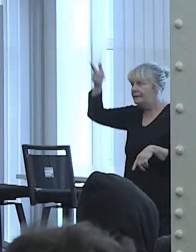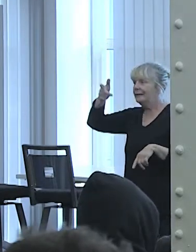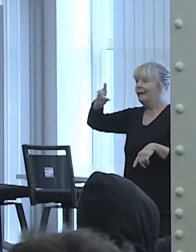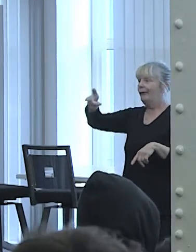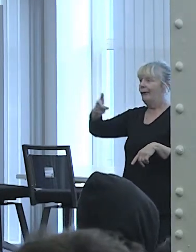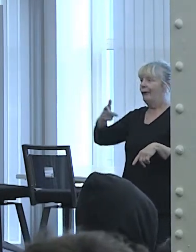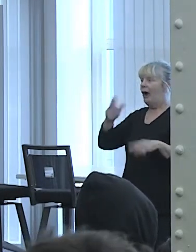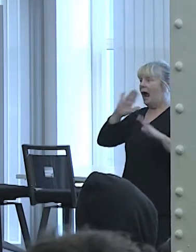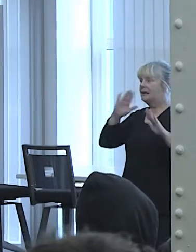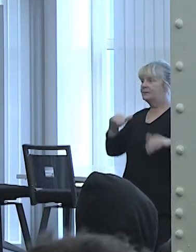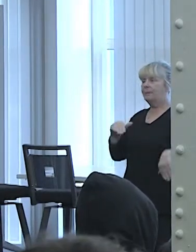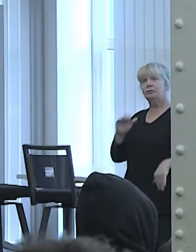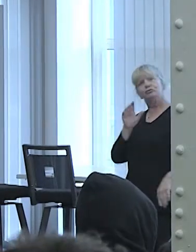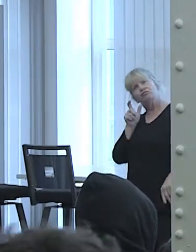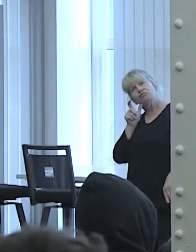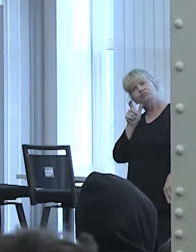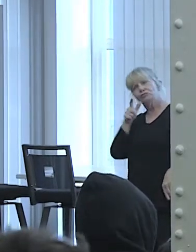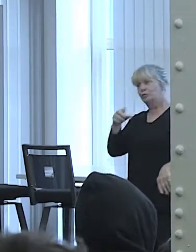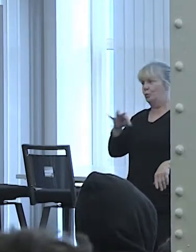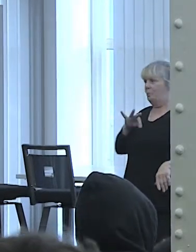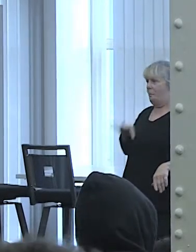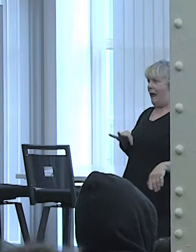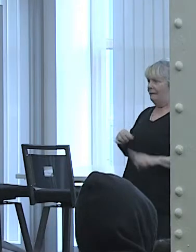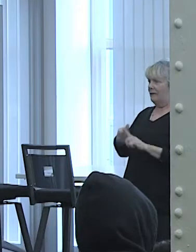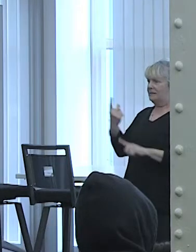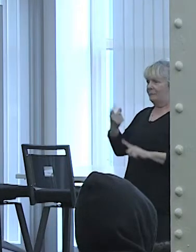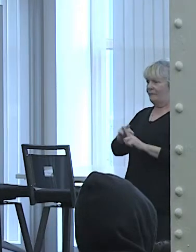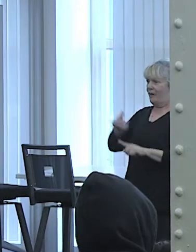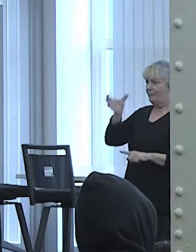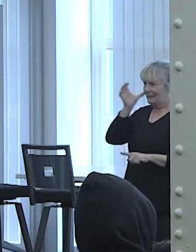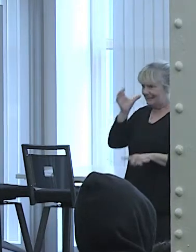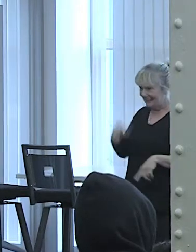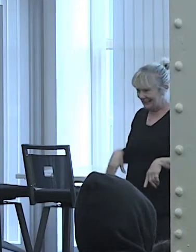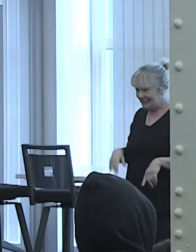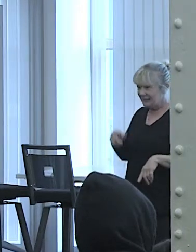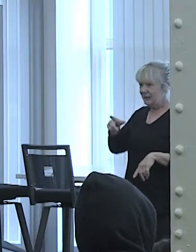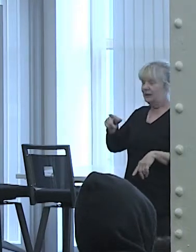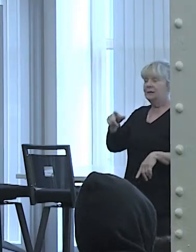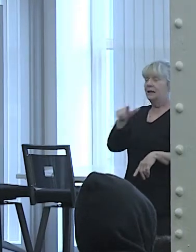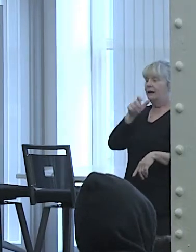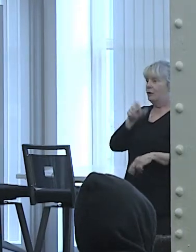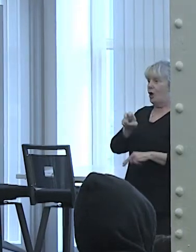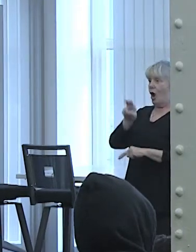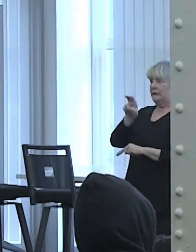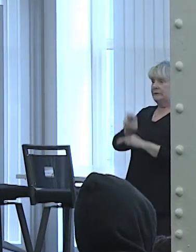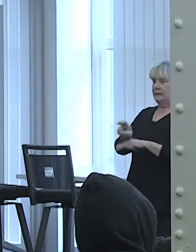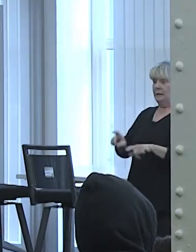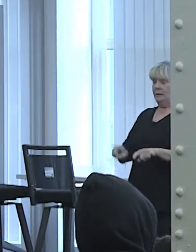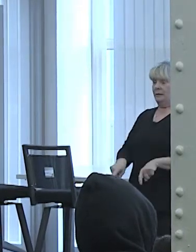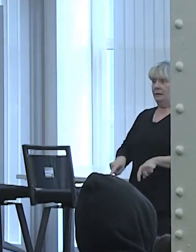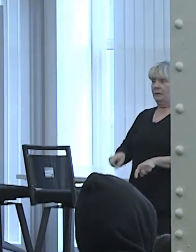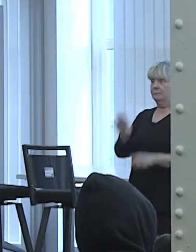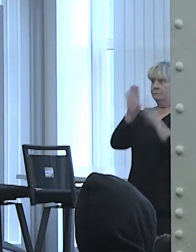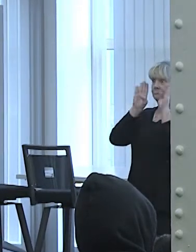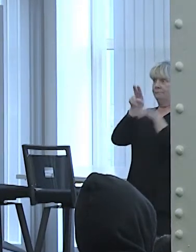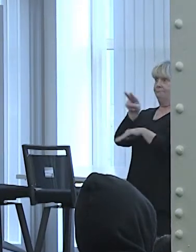or gaining something from that person. In that, if you are not sitting straight up, with your feet on the floor looking directly at the presenter,